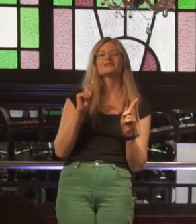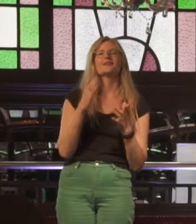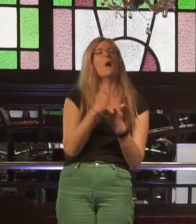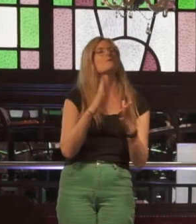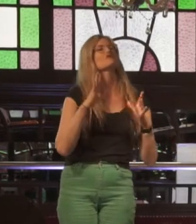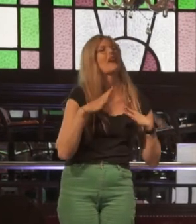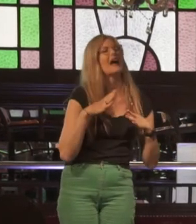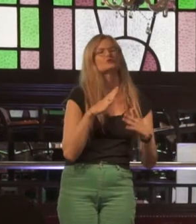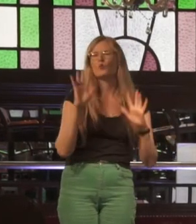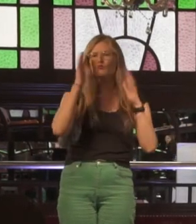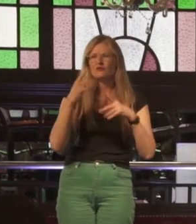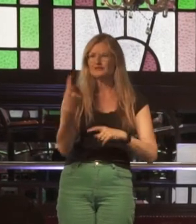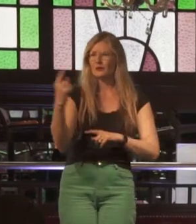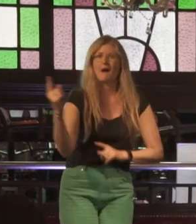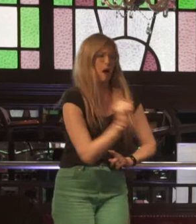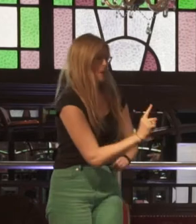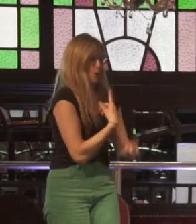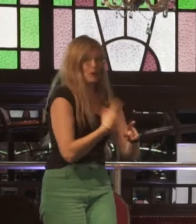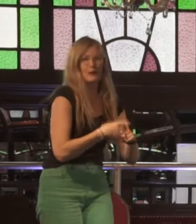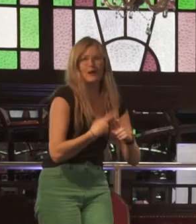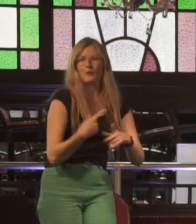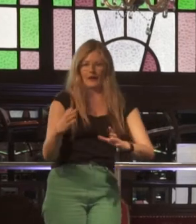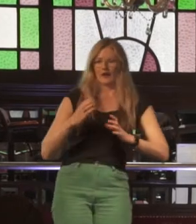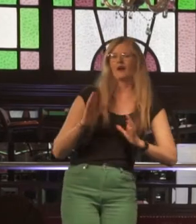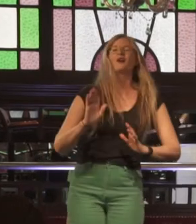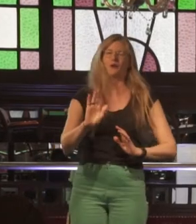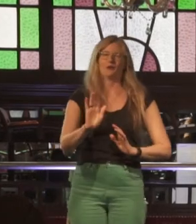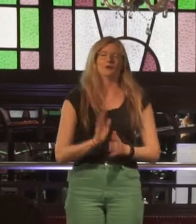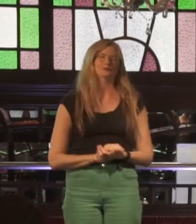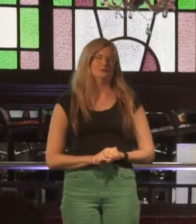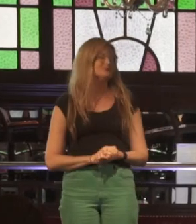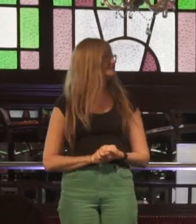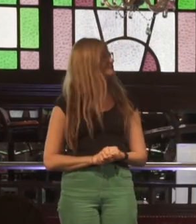Don't worry about rushing up to the stage. Don't worry about getting the thing in time. Blah di-blah di-blah. Okay.